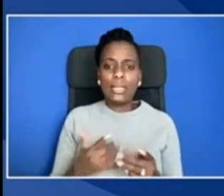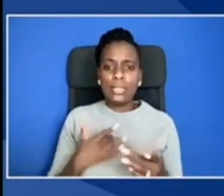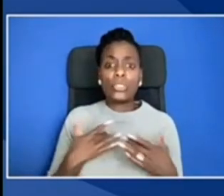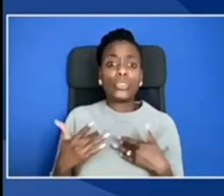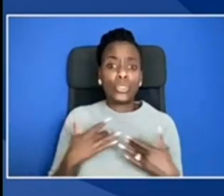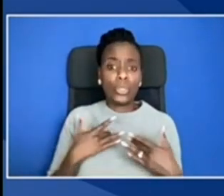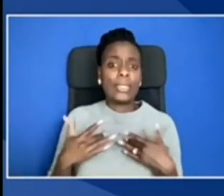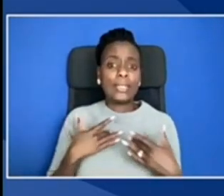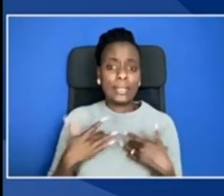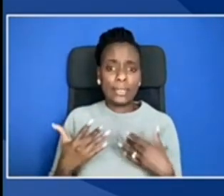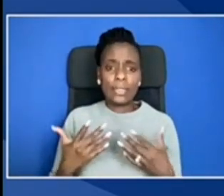put it out.